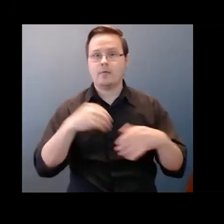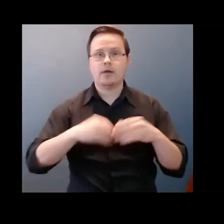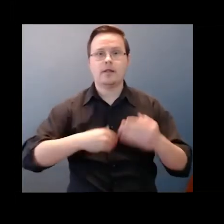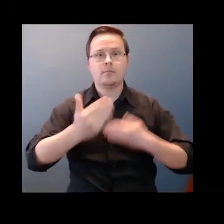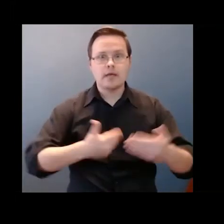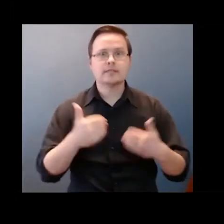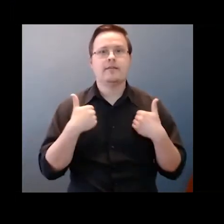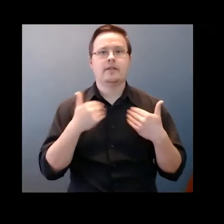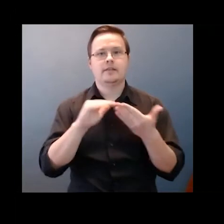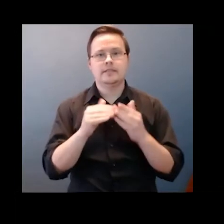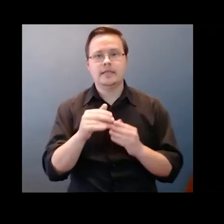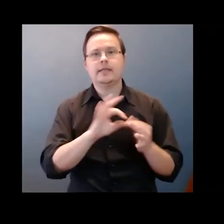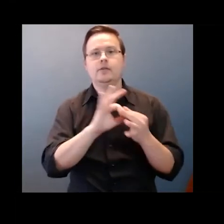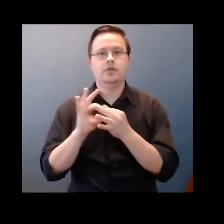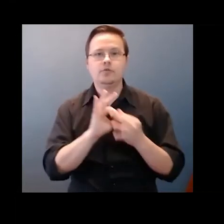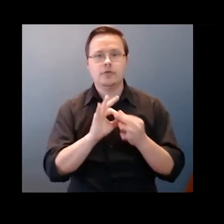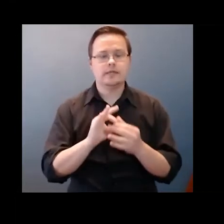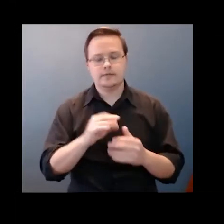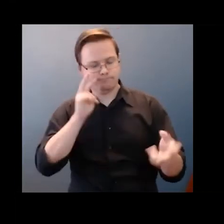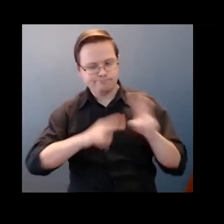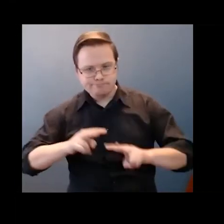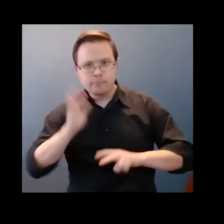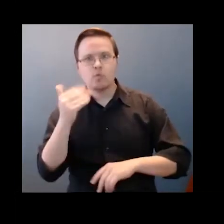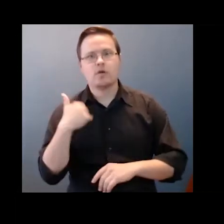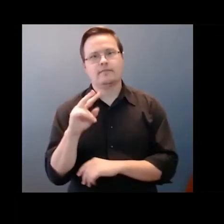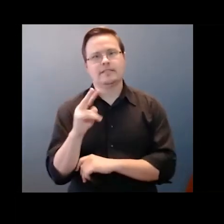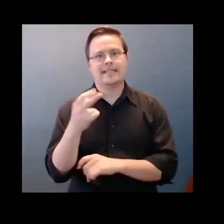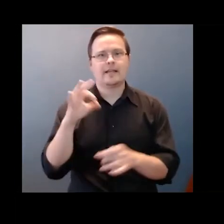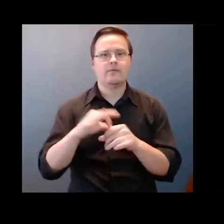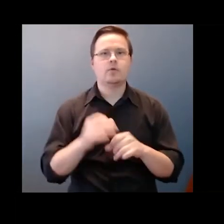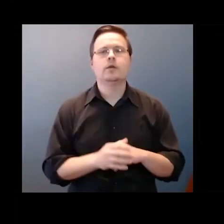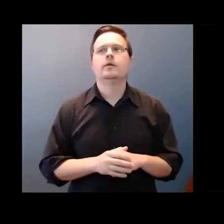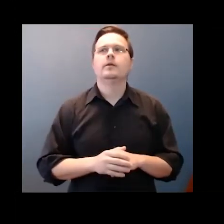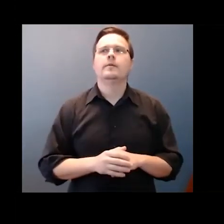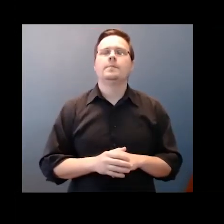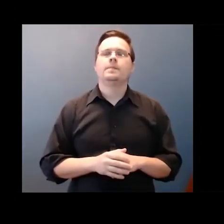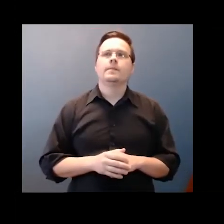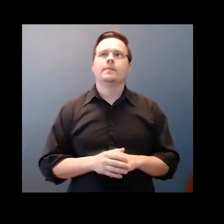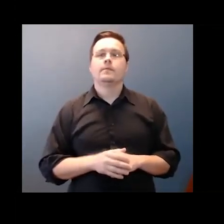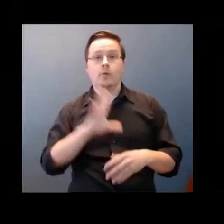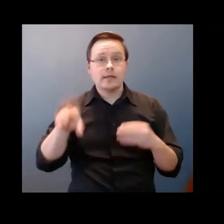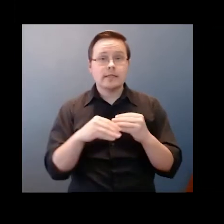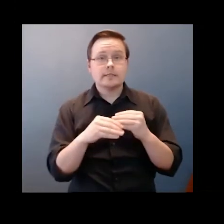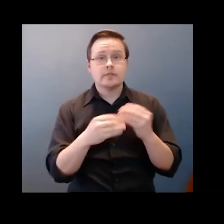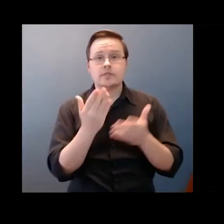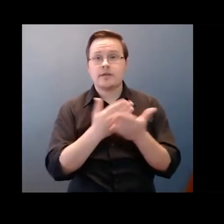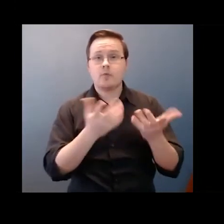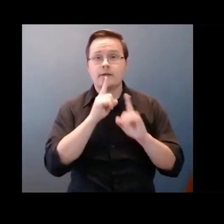it's going to have to be a second vote. In addition to some of what I talked about as HCI, specific things that we